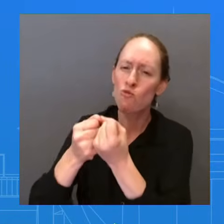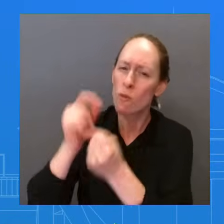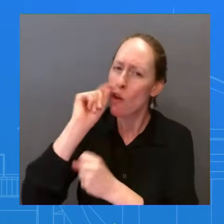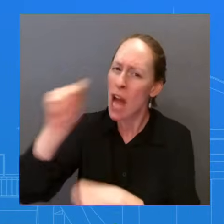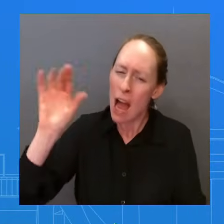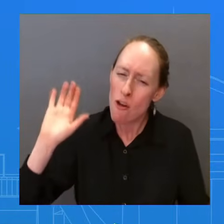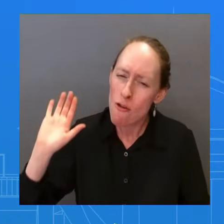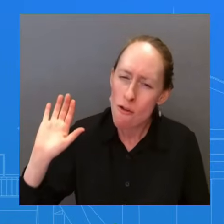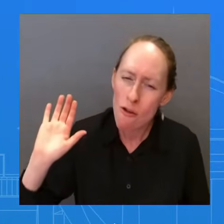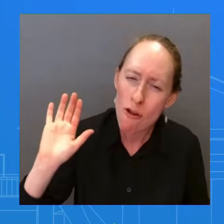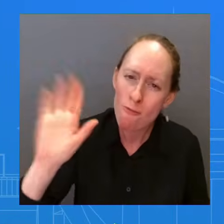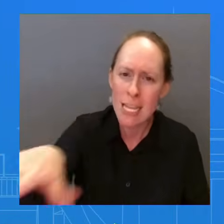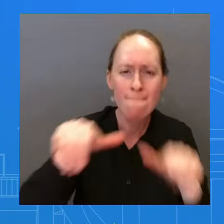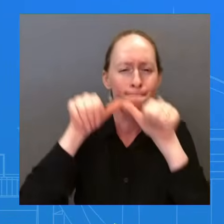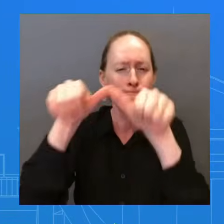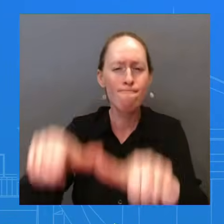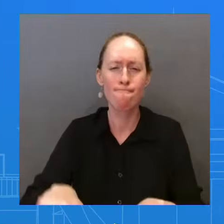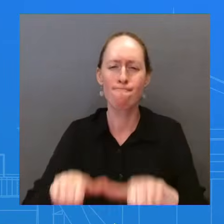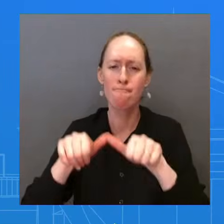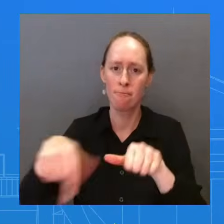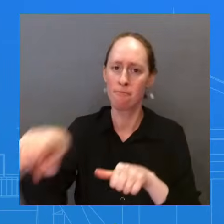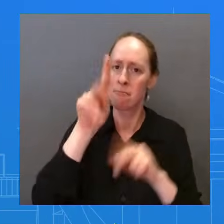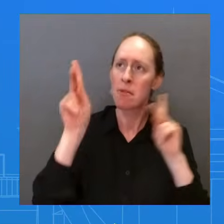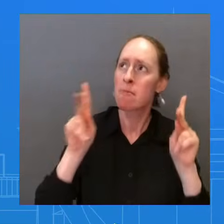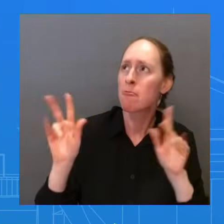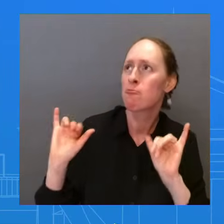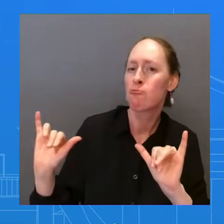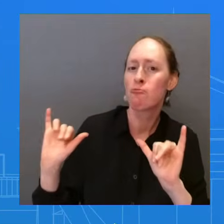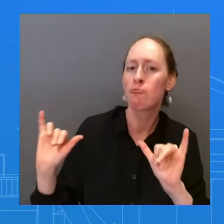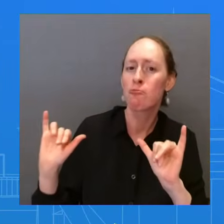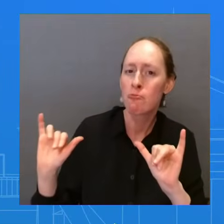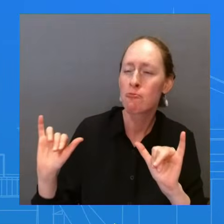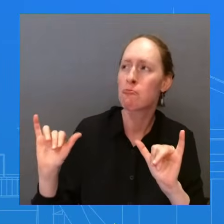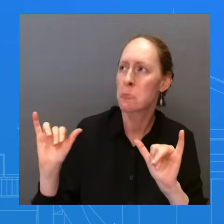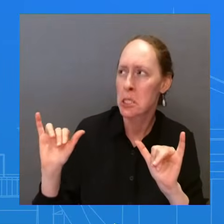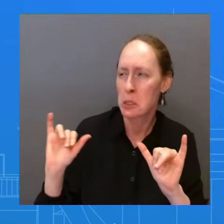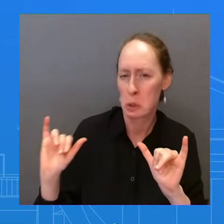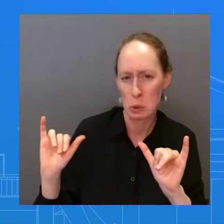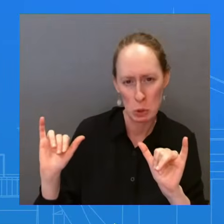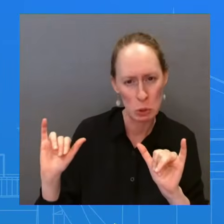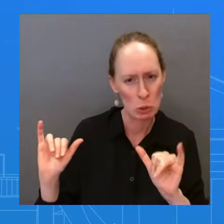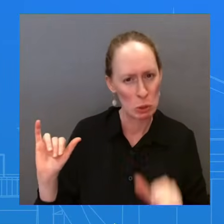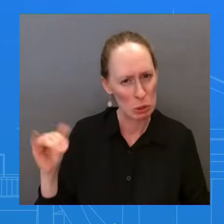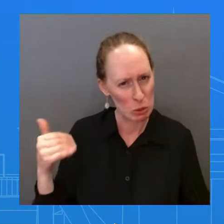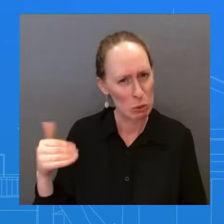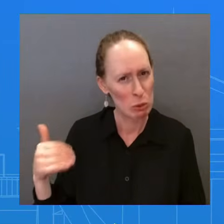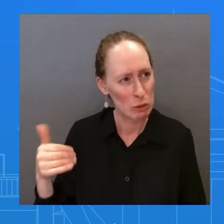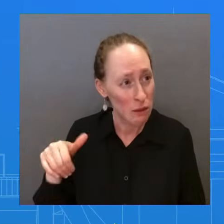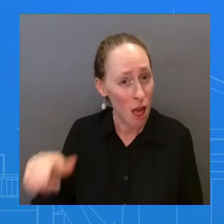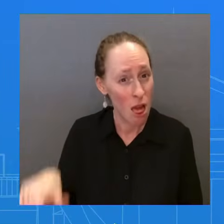that the decision-making -- as to how long the conflict goes on, when negotiations will be entertained --